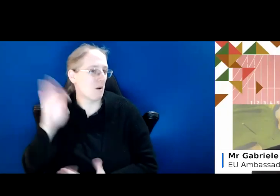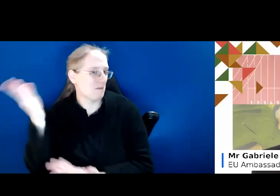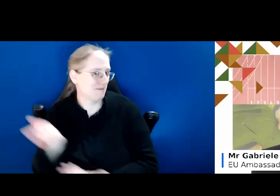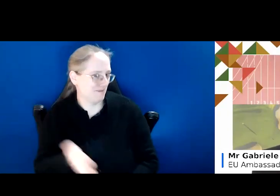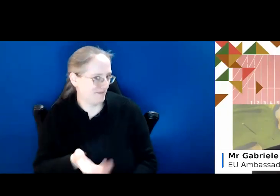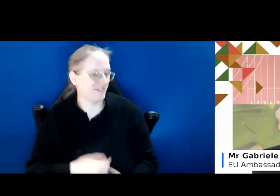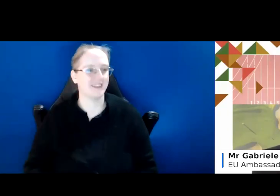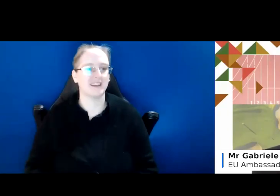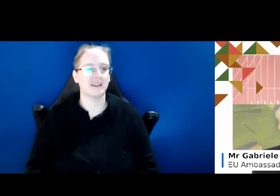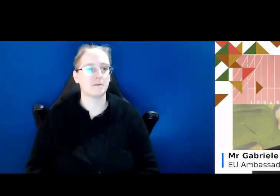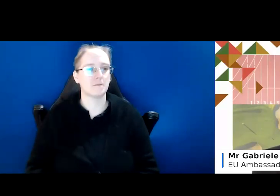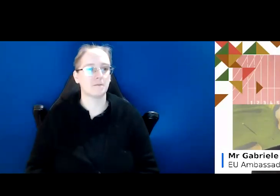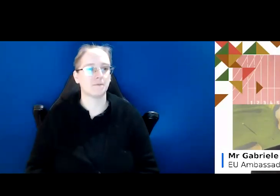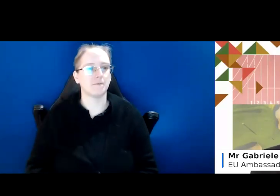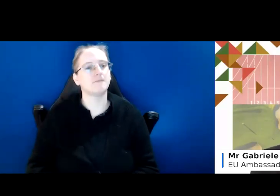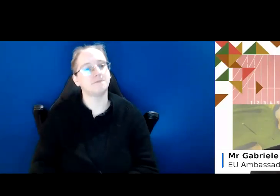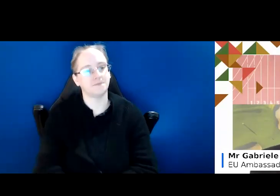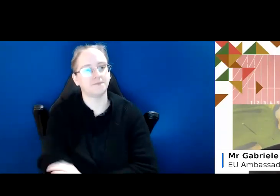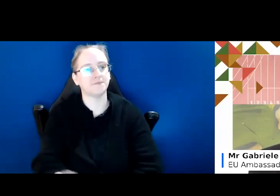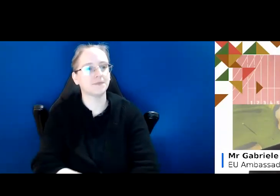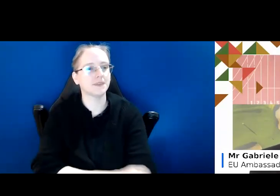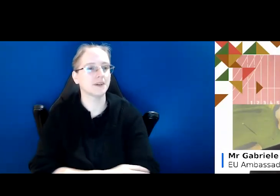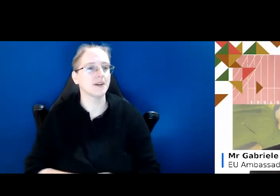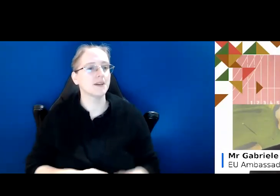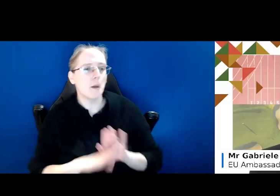and underprivileged groups through sport